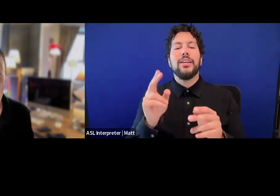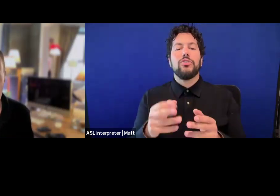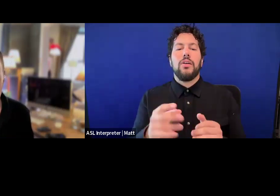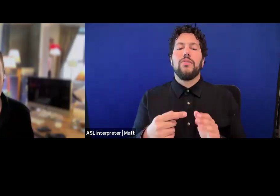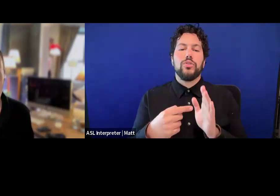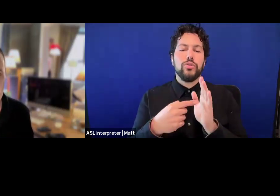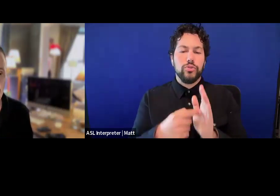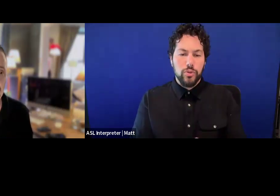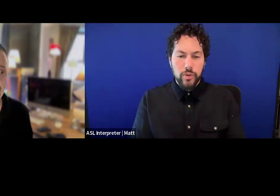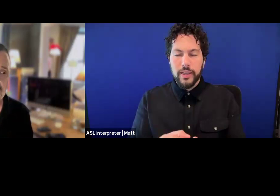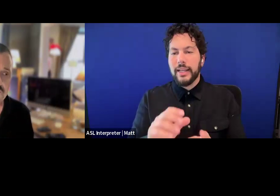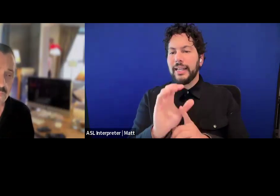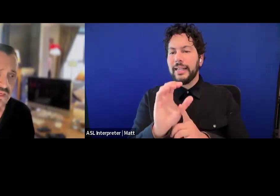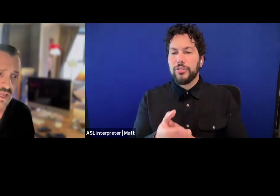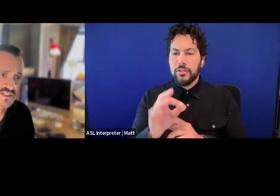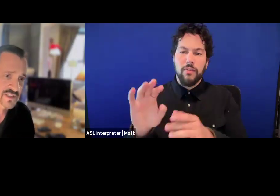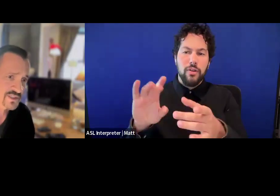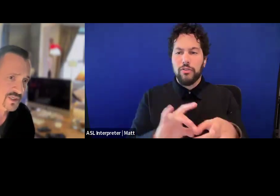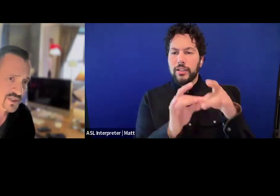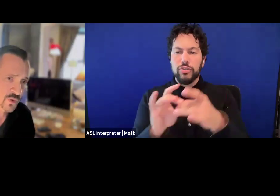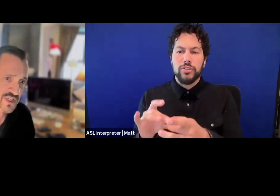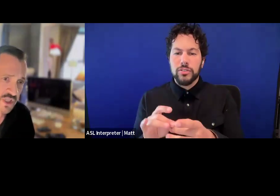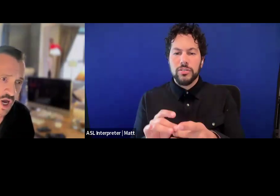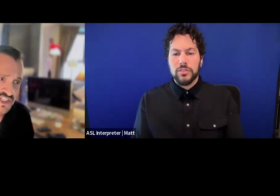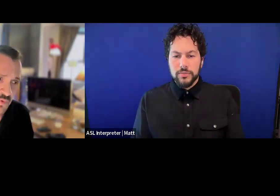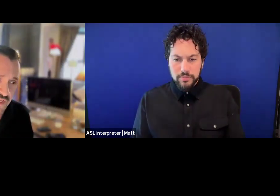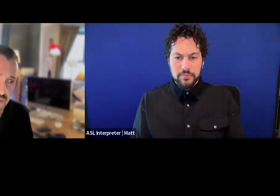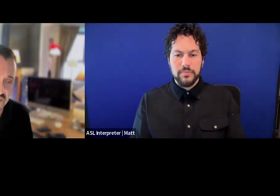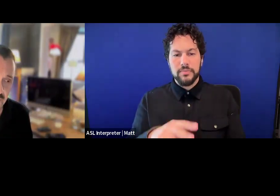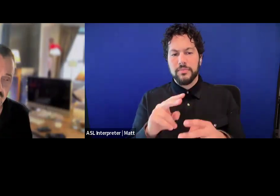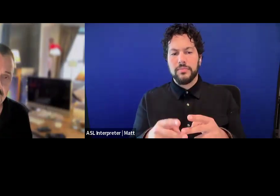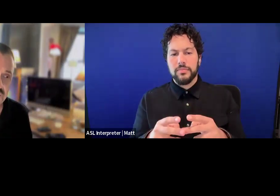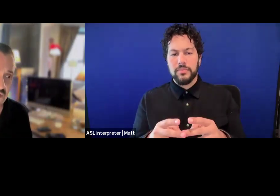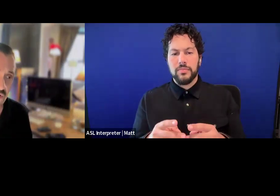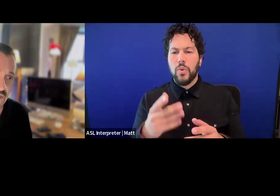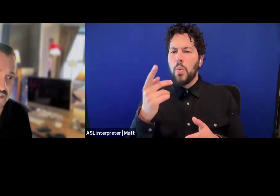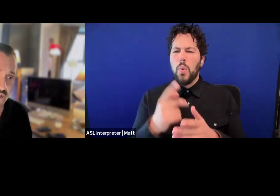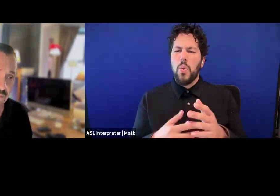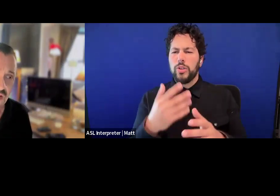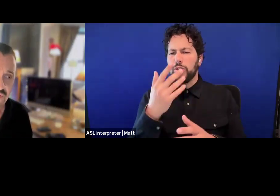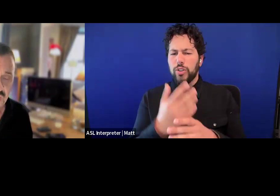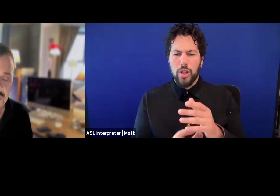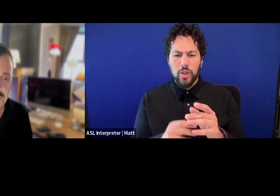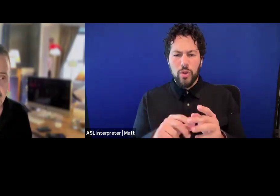And second, it asks us to consider what is lost when intimacy becomes increasingly privatized,